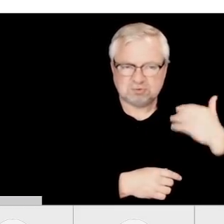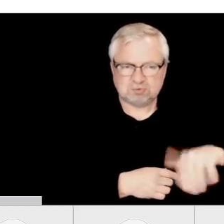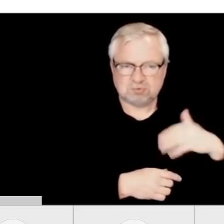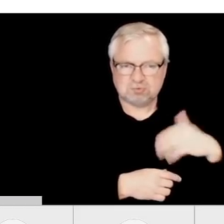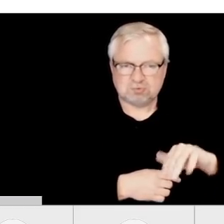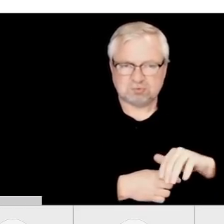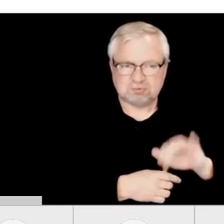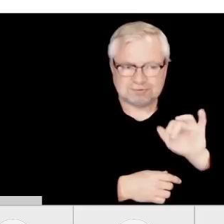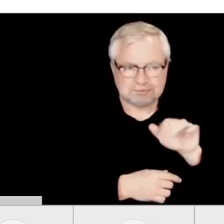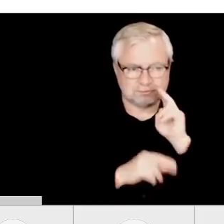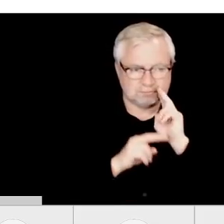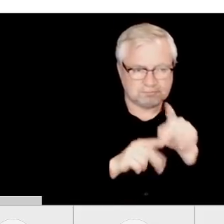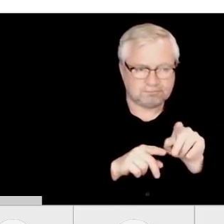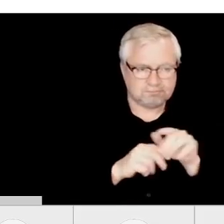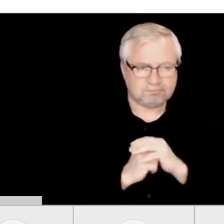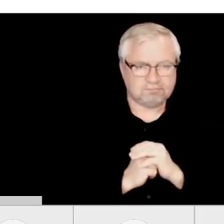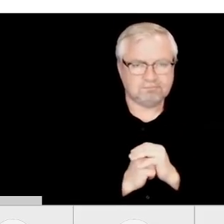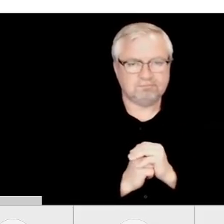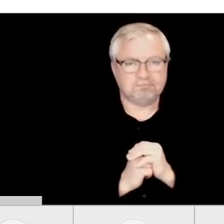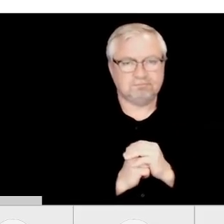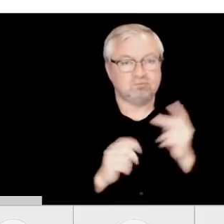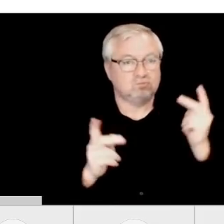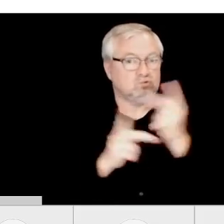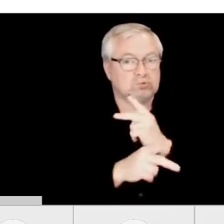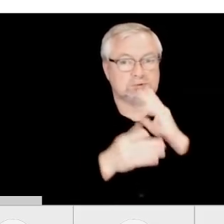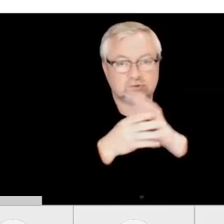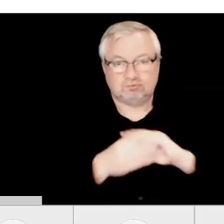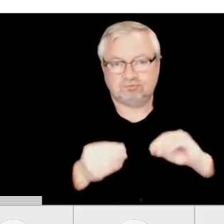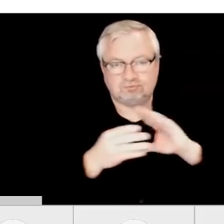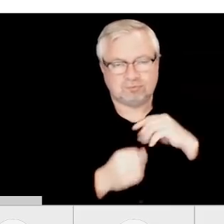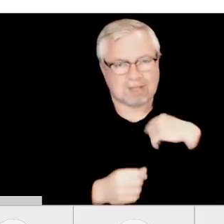In the worst case scenario, we also assume that only 10,000 tests are